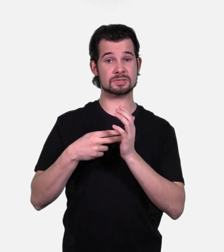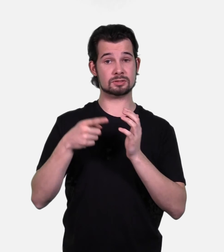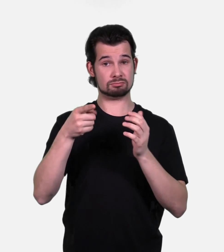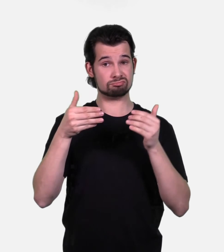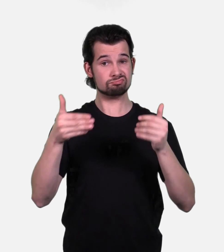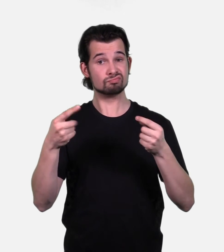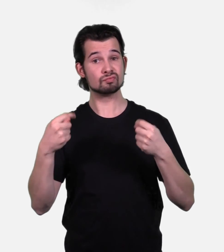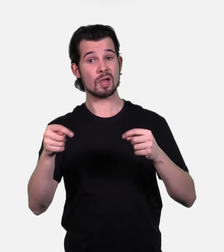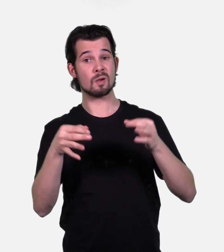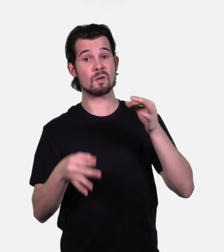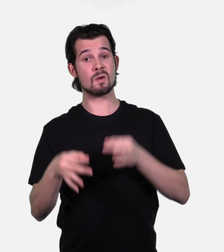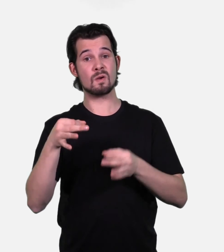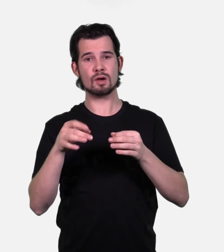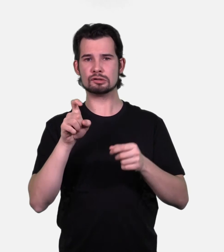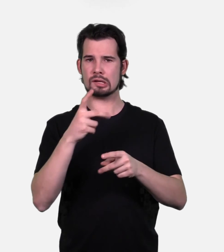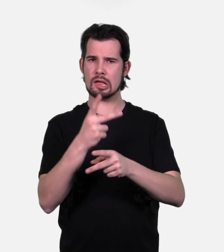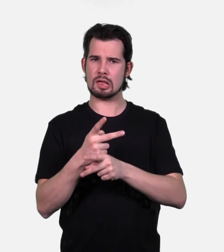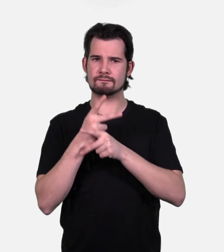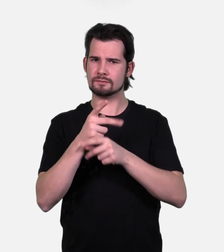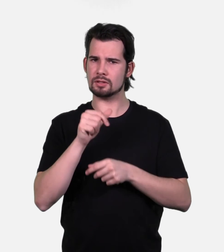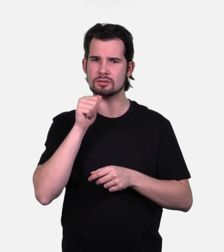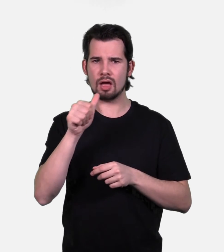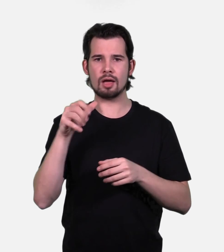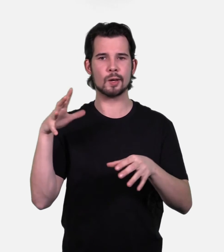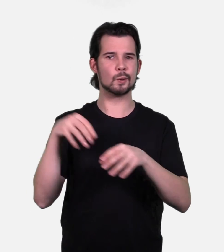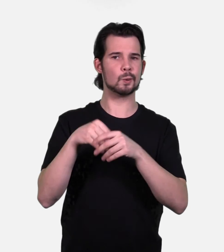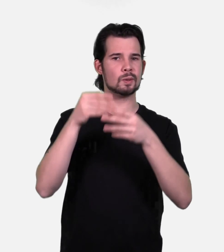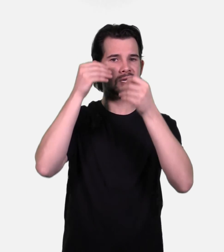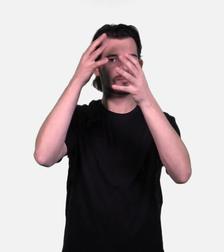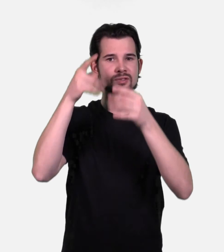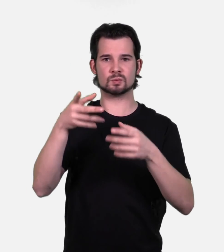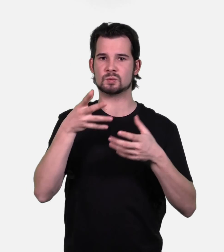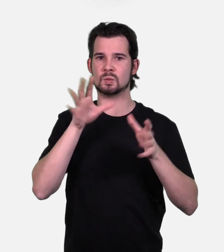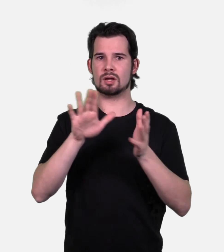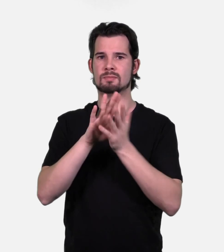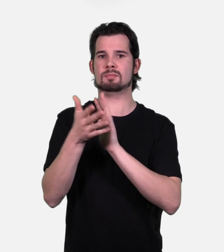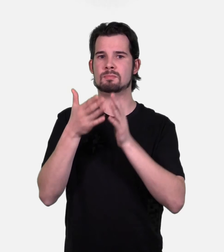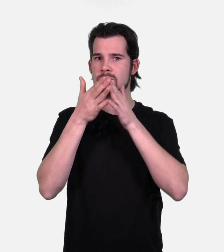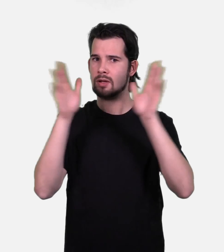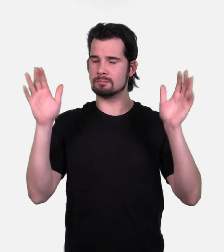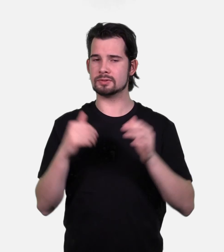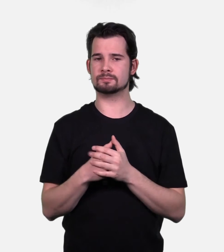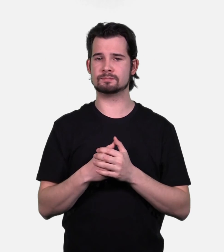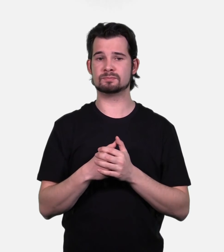Therefore, before submitting your documents to the Agency, you should remove any information